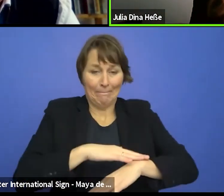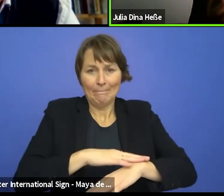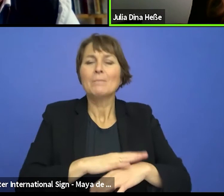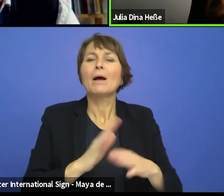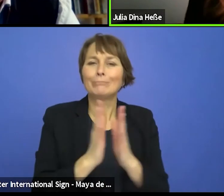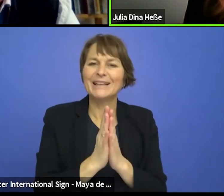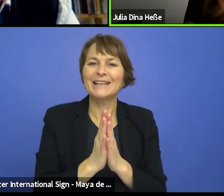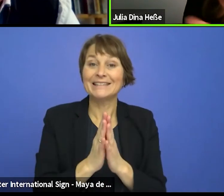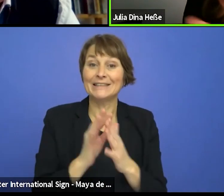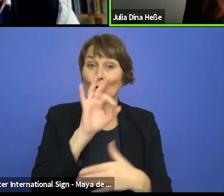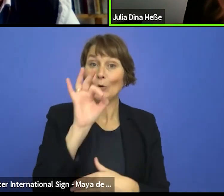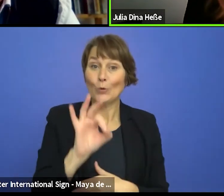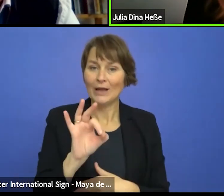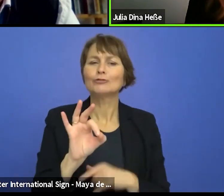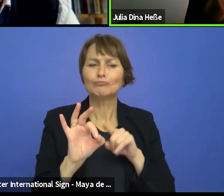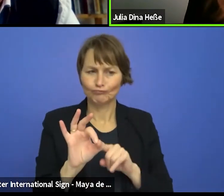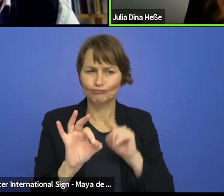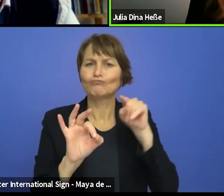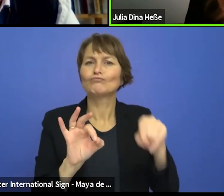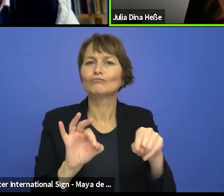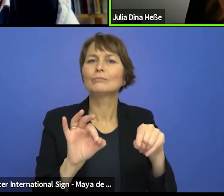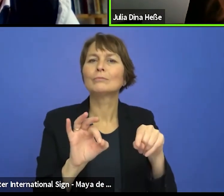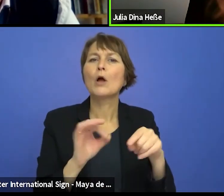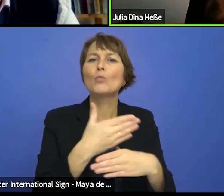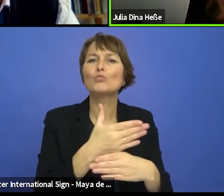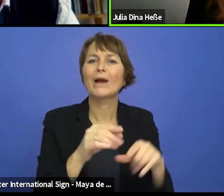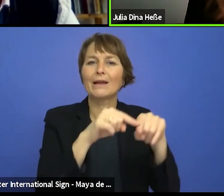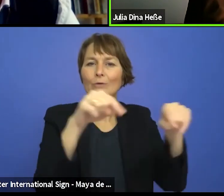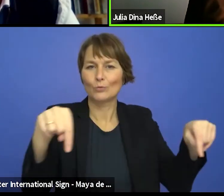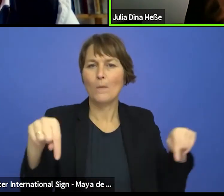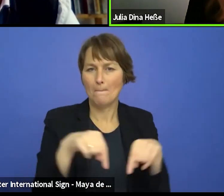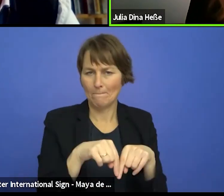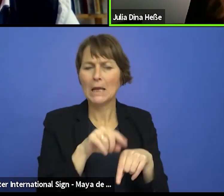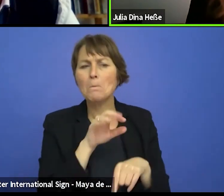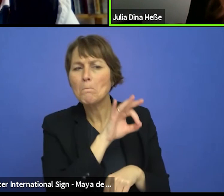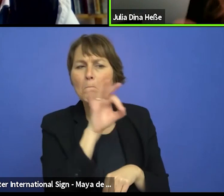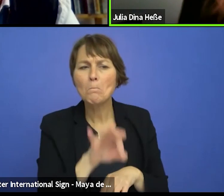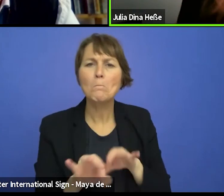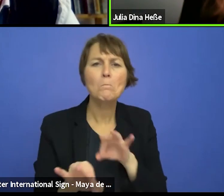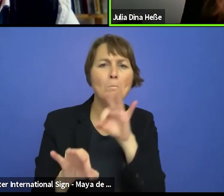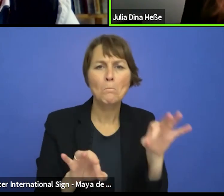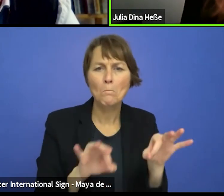and political actions as Stefan said that will be a great issue to talk about in the in the next